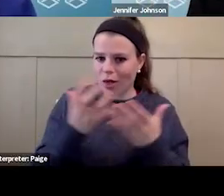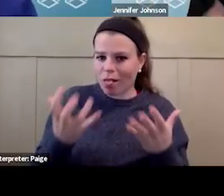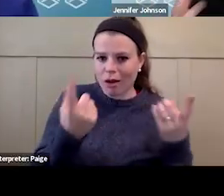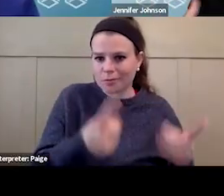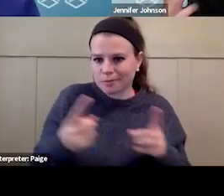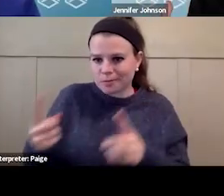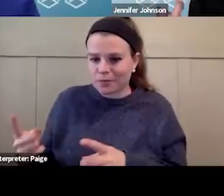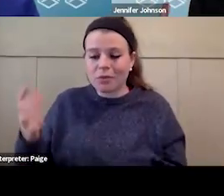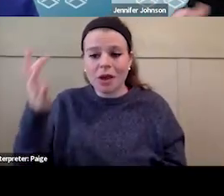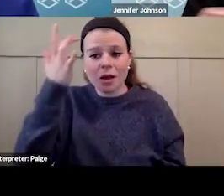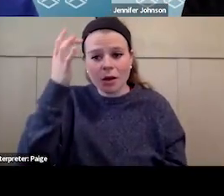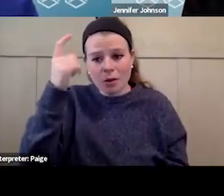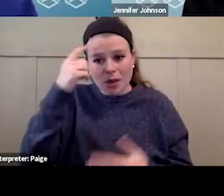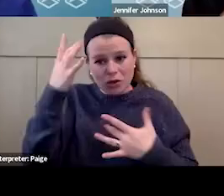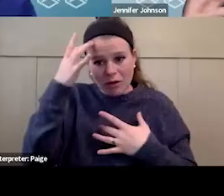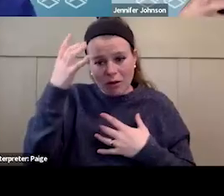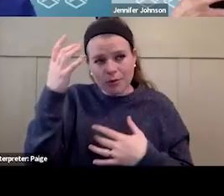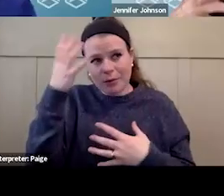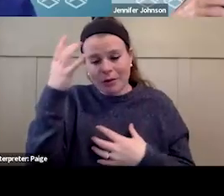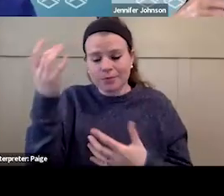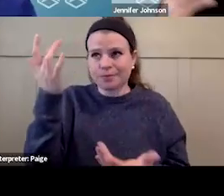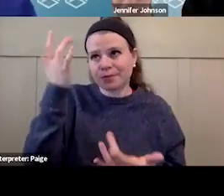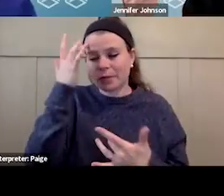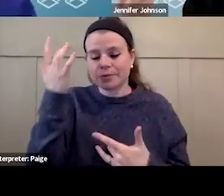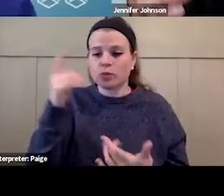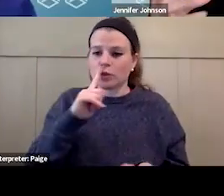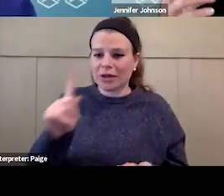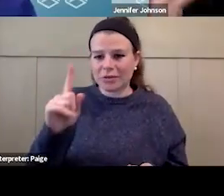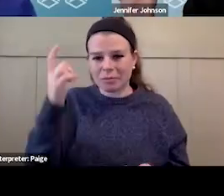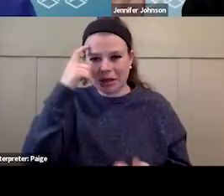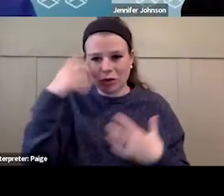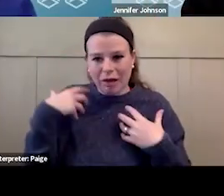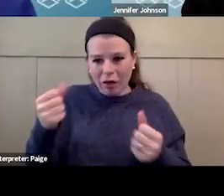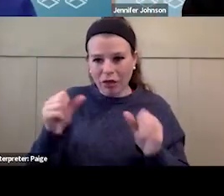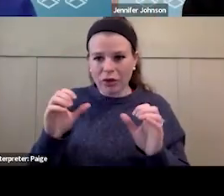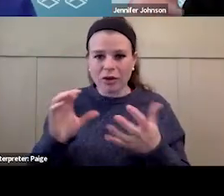But mental health criteria we don't actually often translate into, like, everyday behaviors.